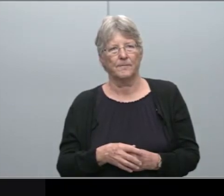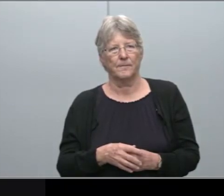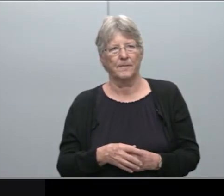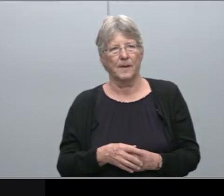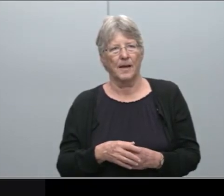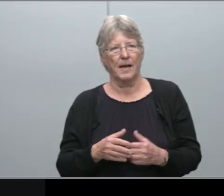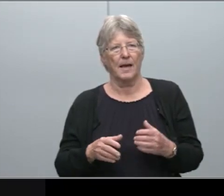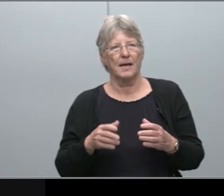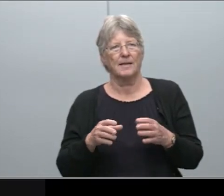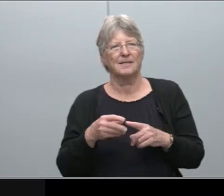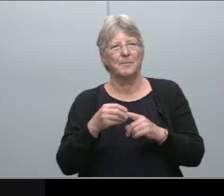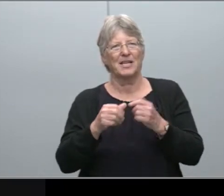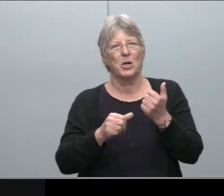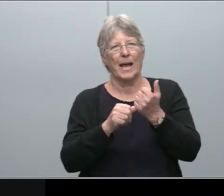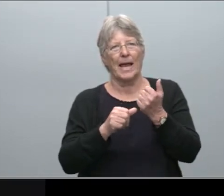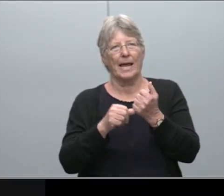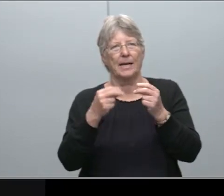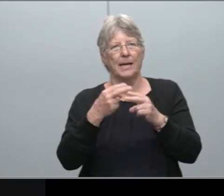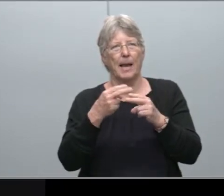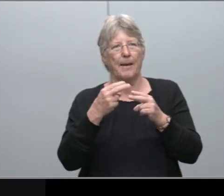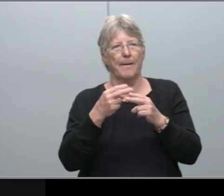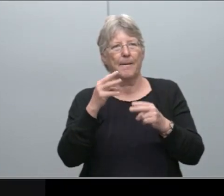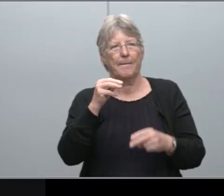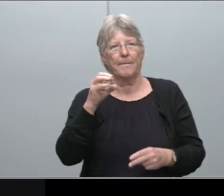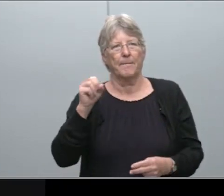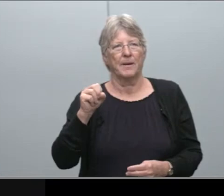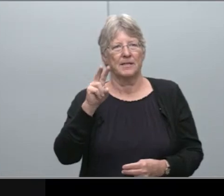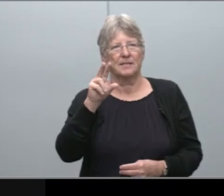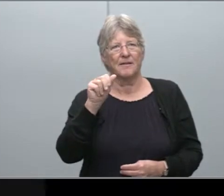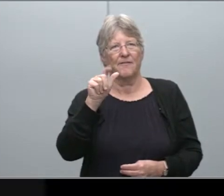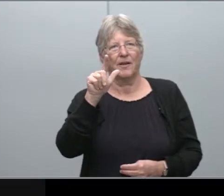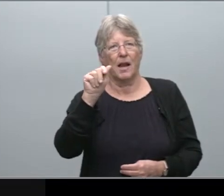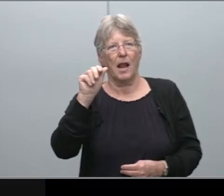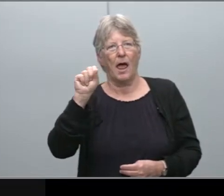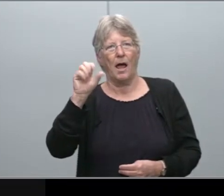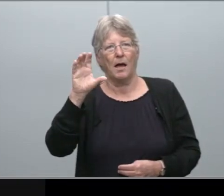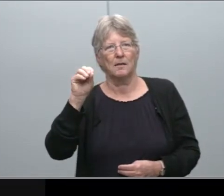besides working with my child and working also explaining,